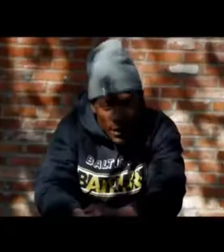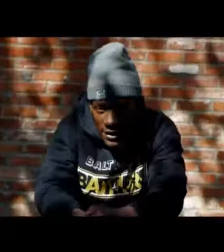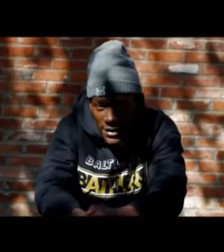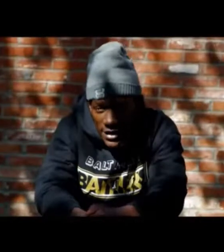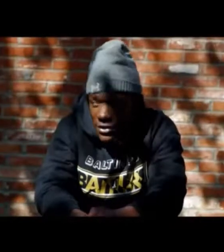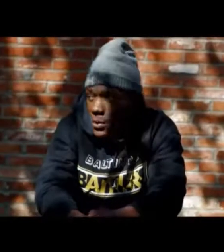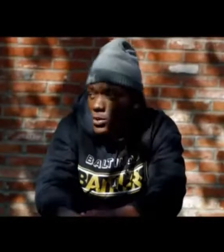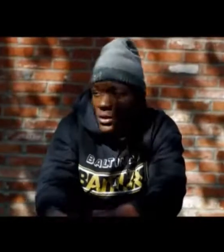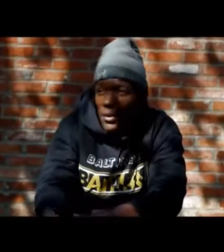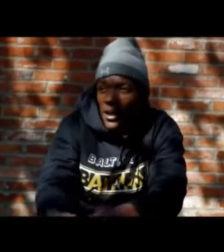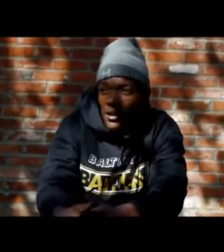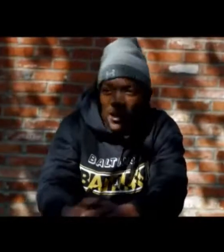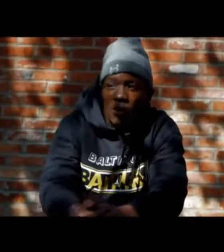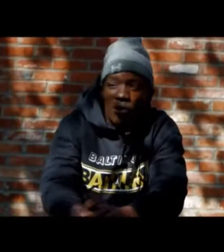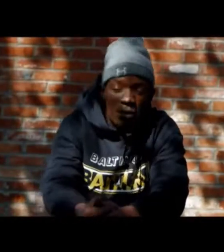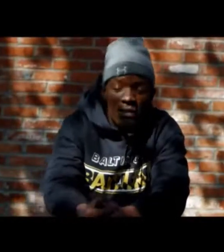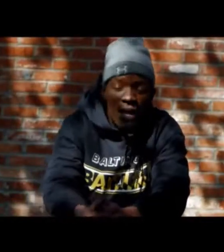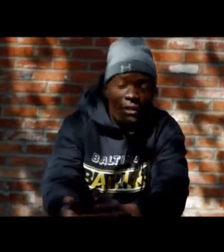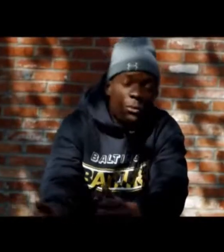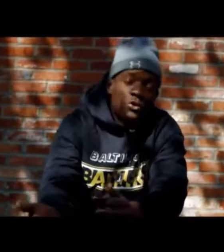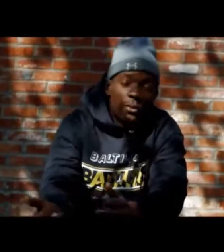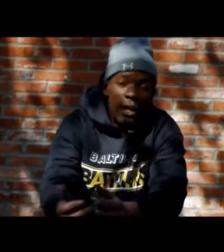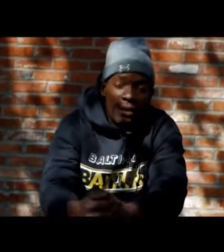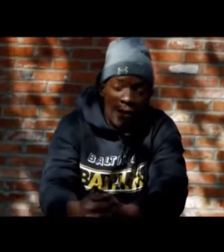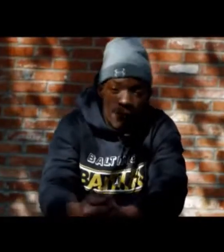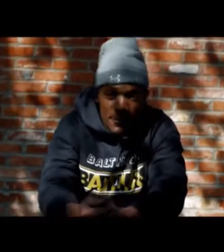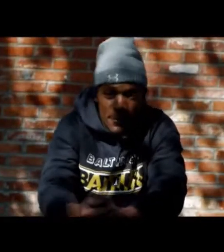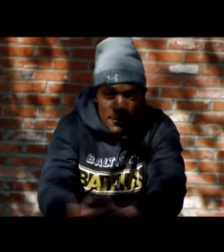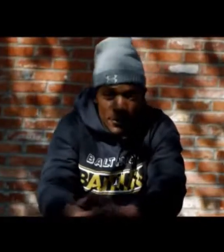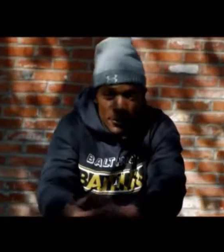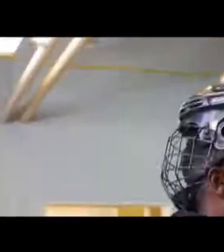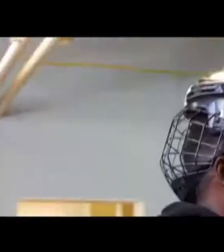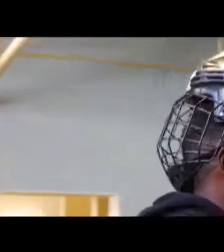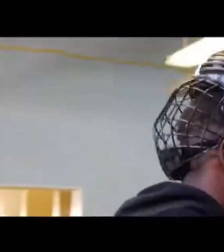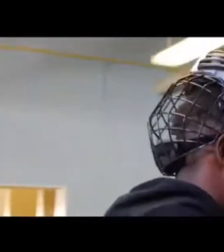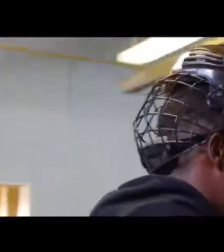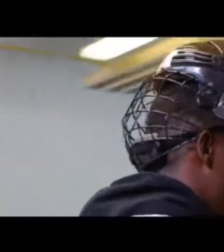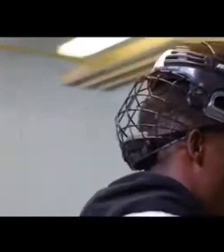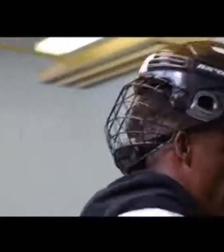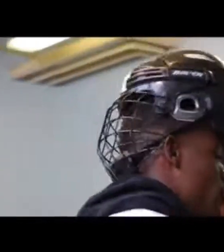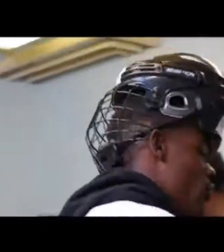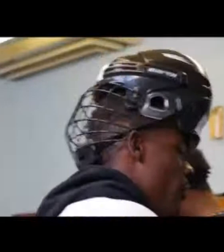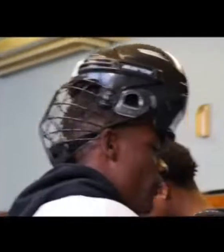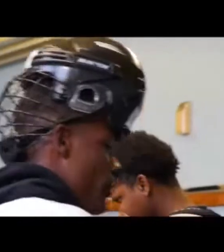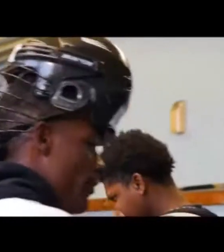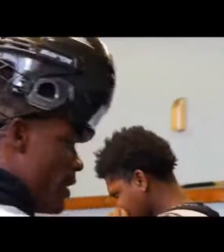go if it's not it ain't got nothing to do with the next person ain't got nothing to do with an experience for real